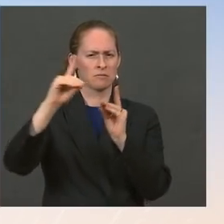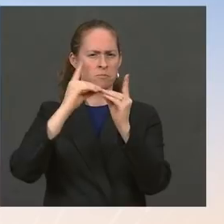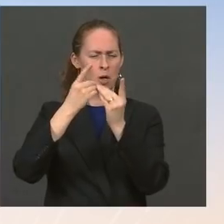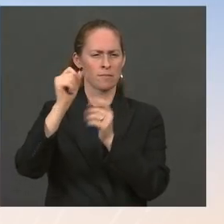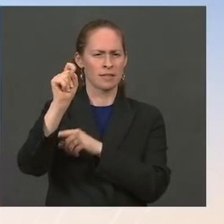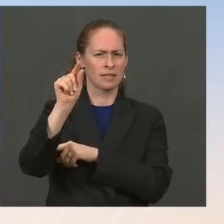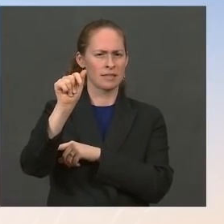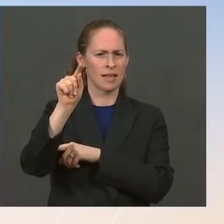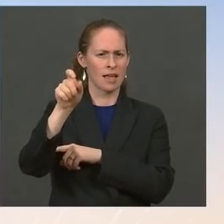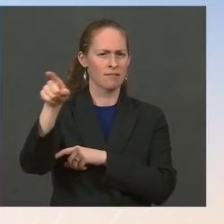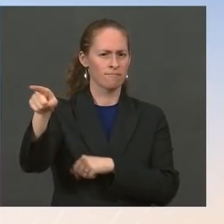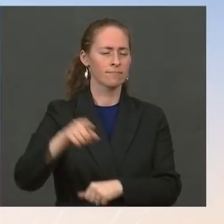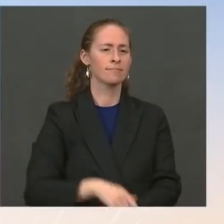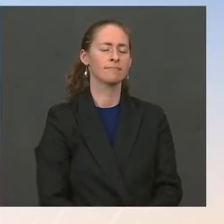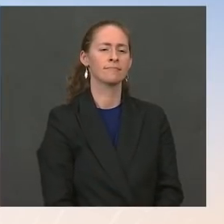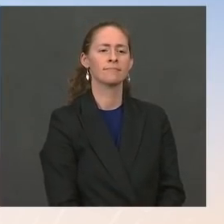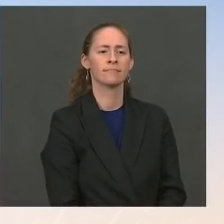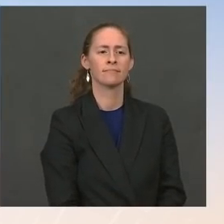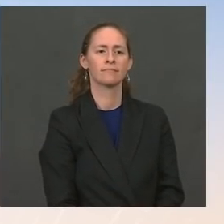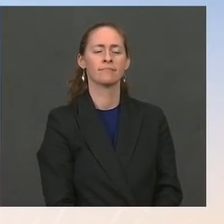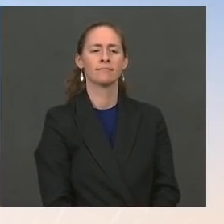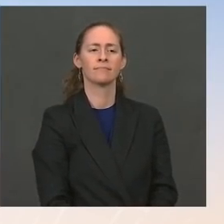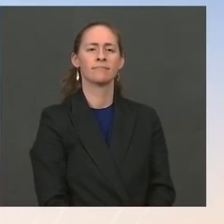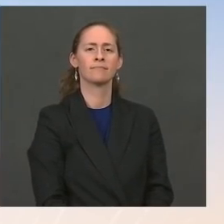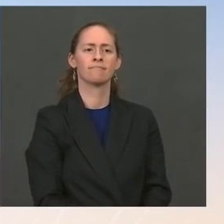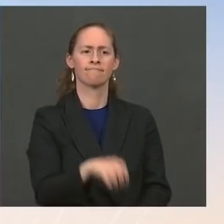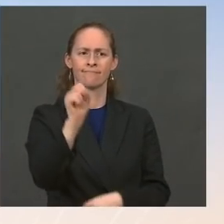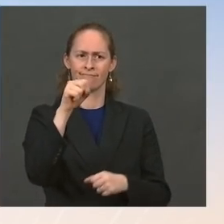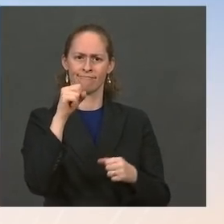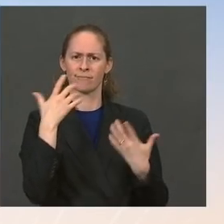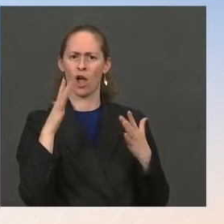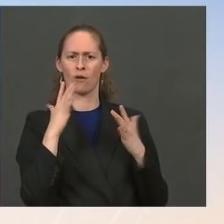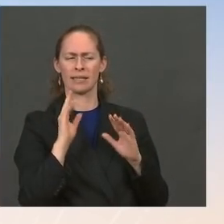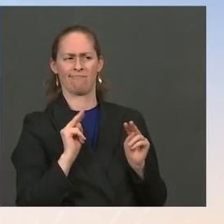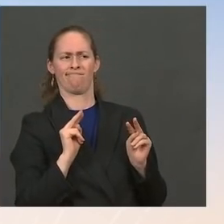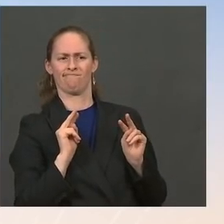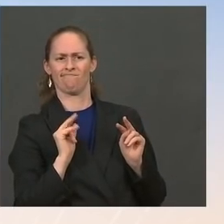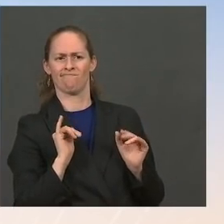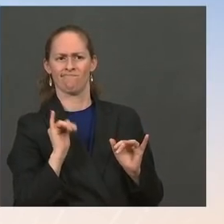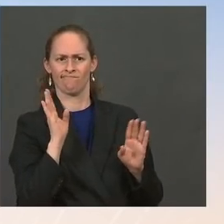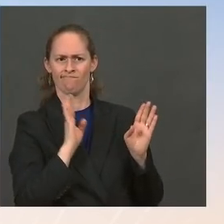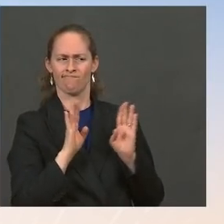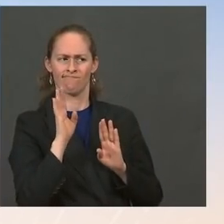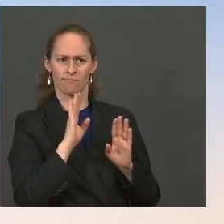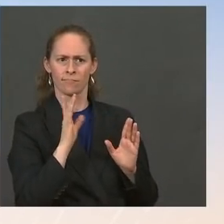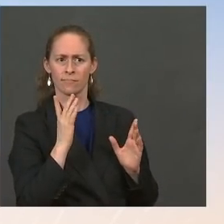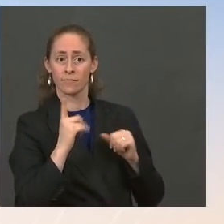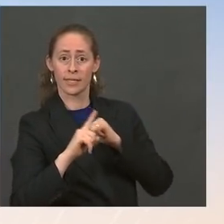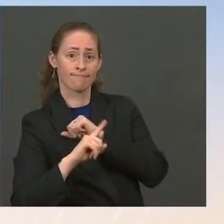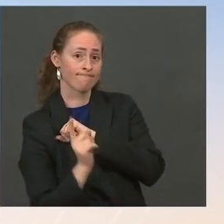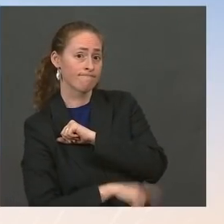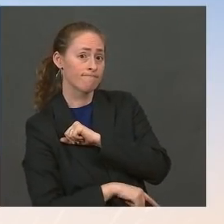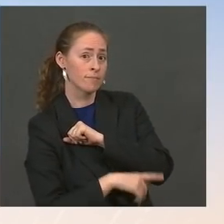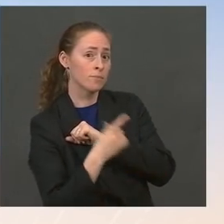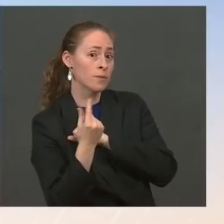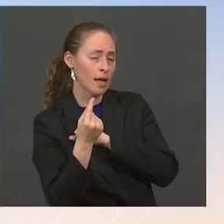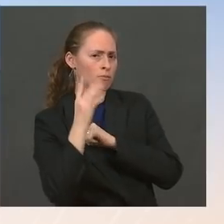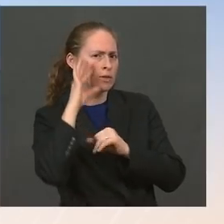Obviously, we have expressed significant concern. We've put in place sanctions. I will see if there's anything more official I can convey to all of you from here. The Press: And just as a follow-up